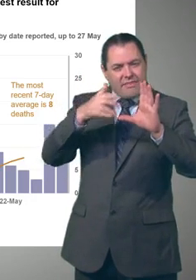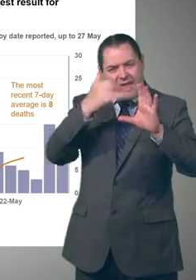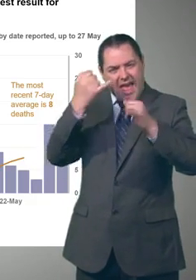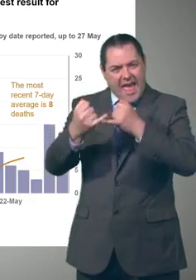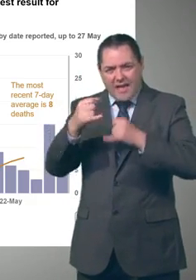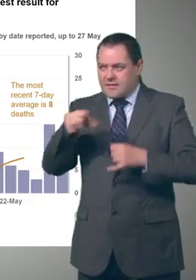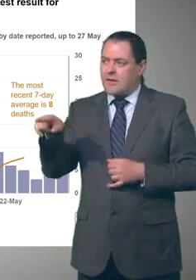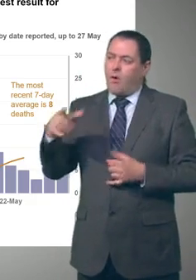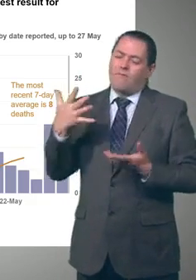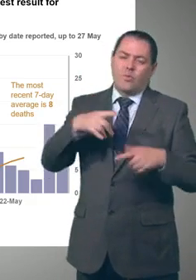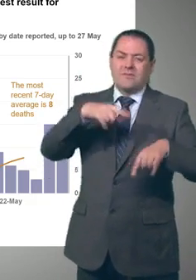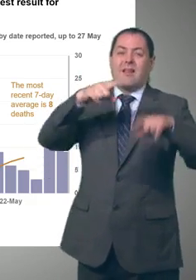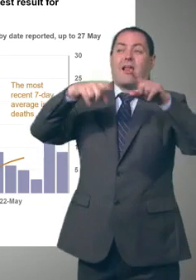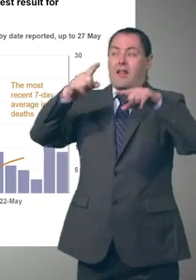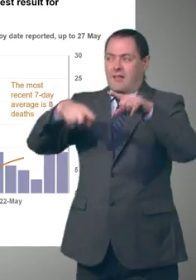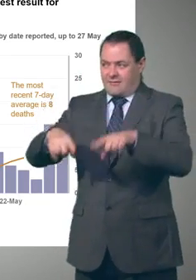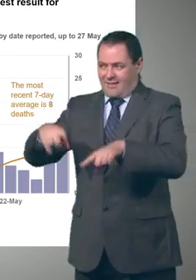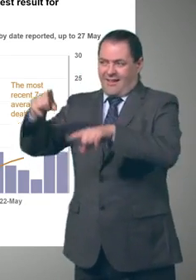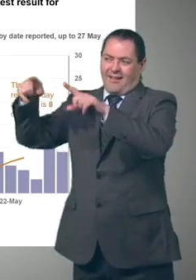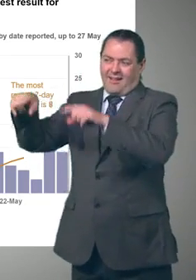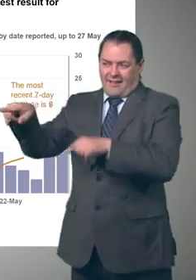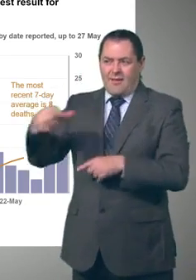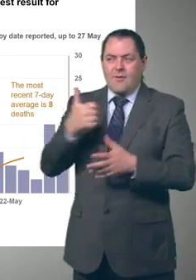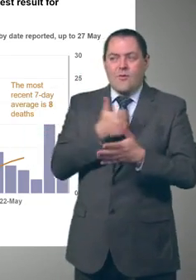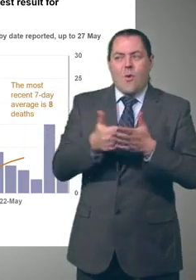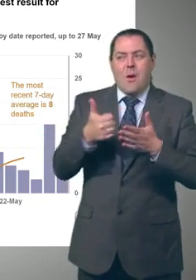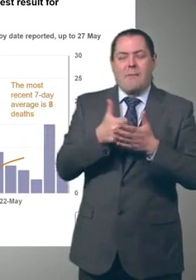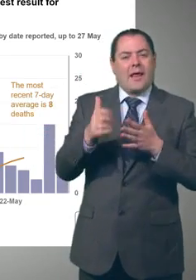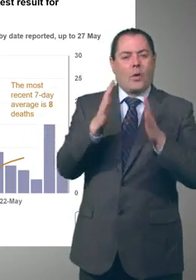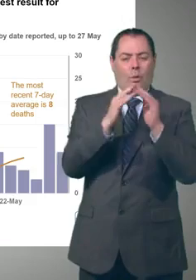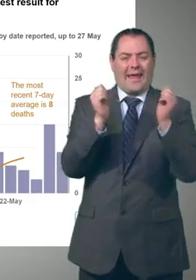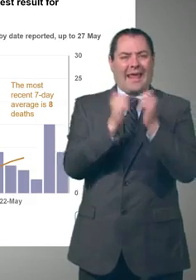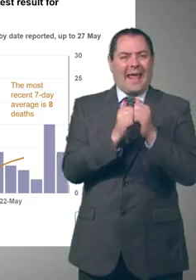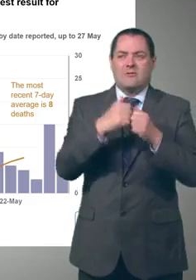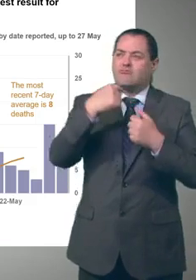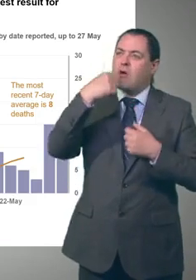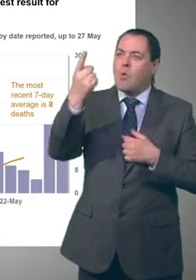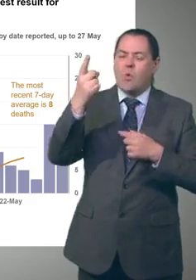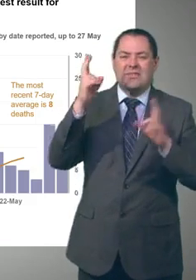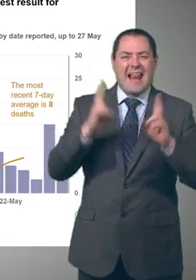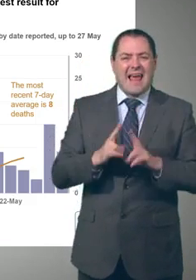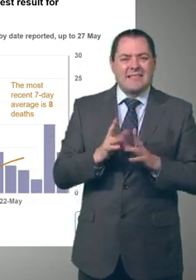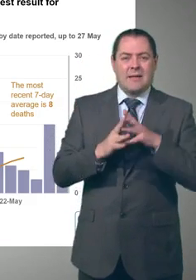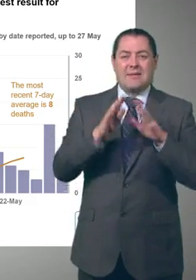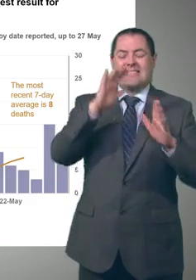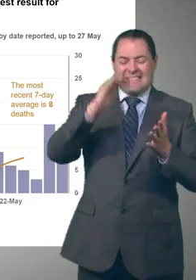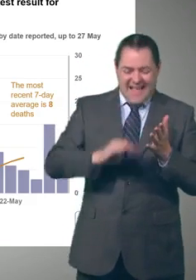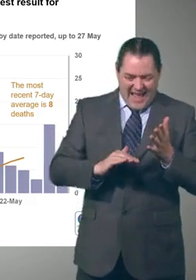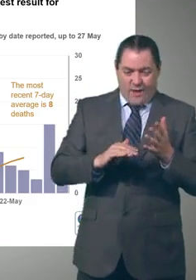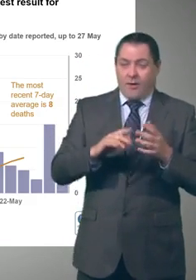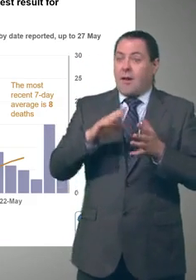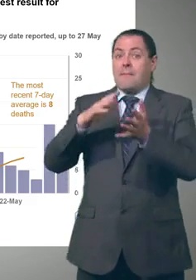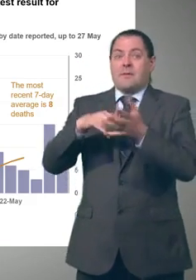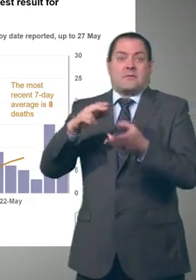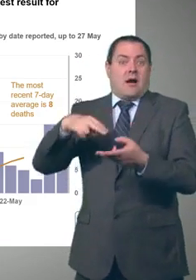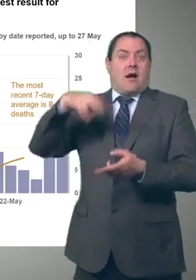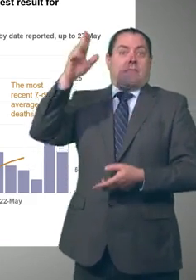variation and reporting of the deaths often they will be low at the weekend and rise in the week. so it's important to look